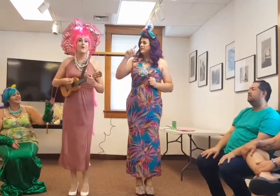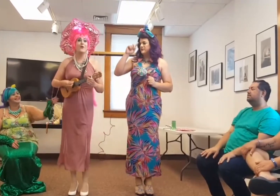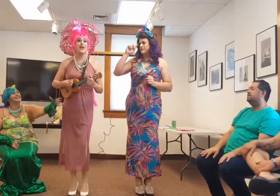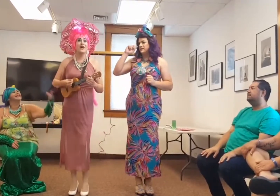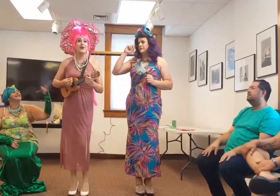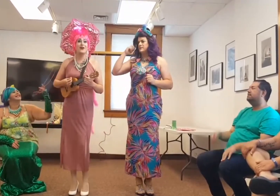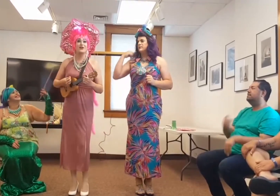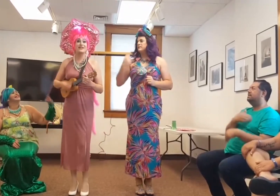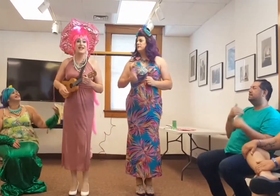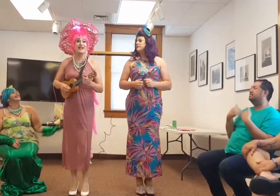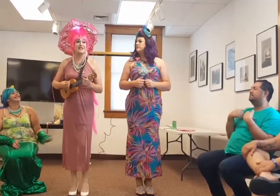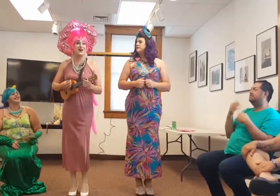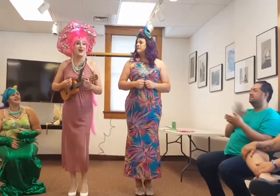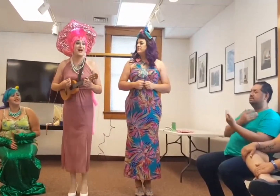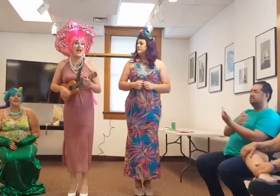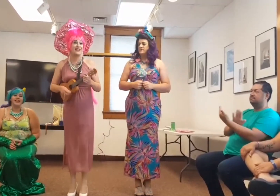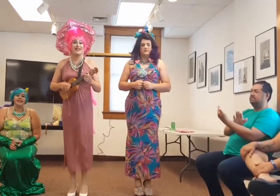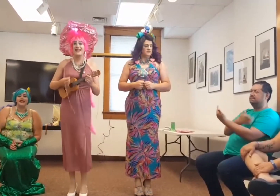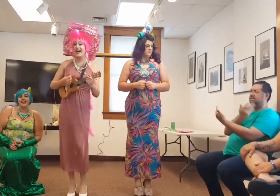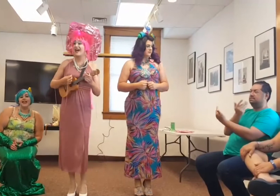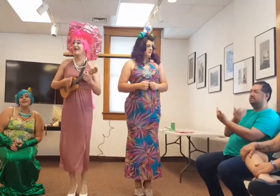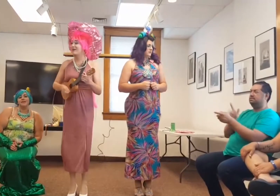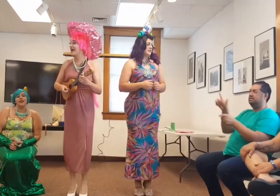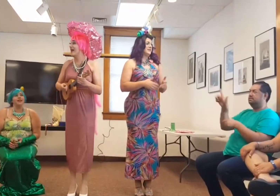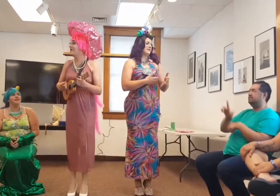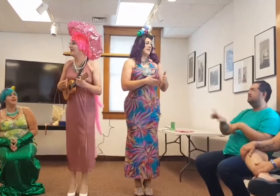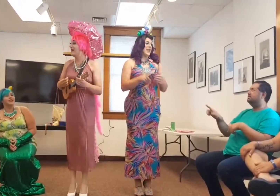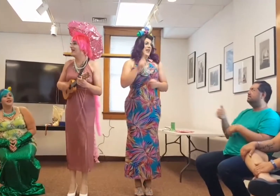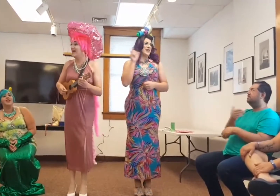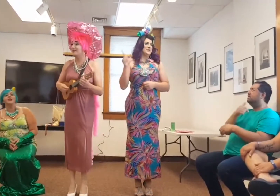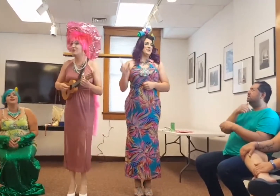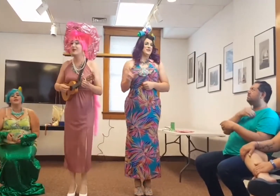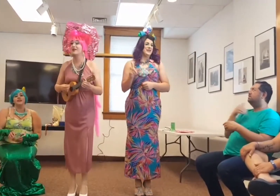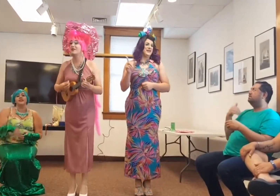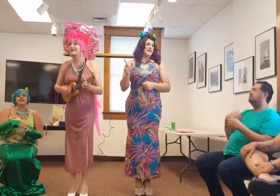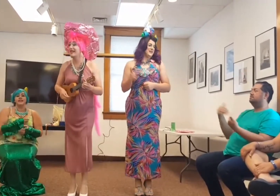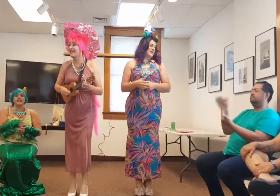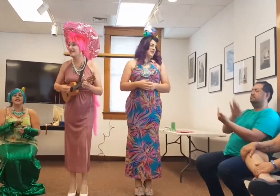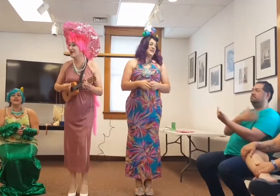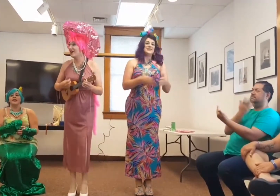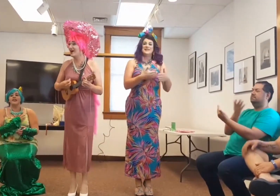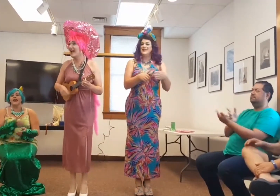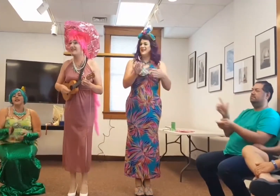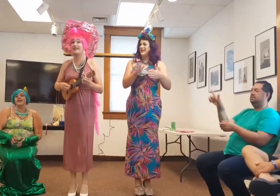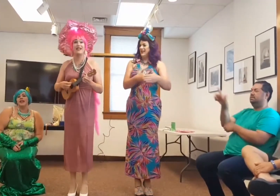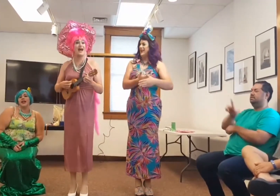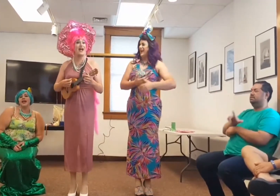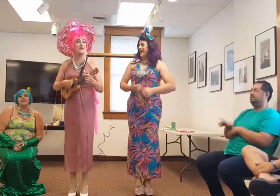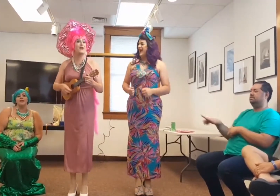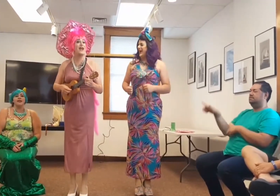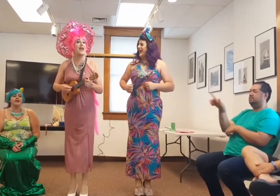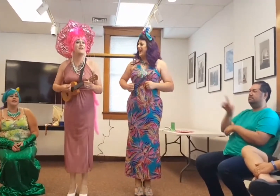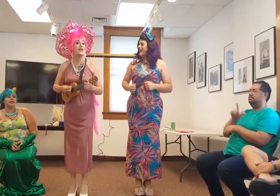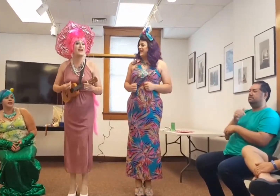We'll sing a song at the library, yes, we'll sing a song at the library.